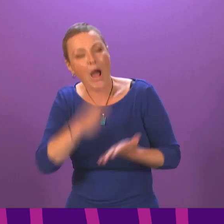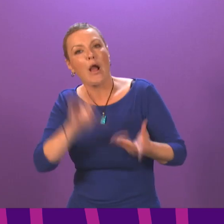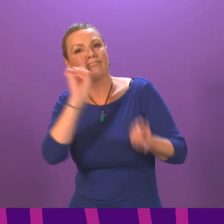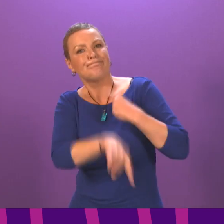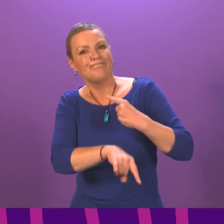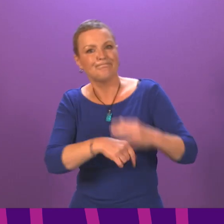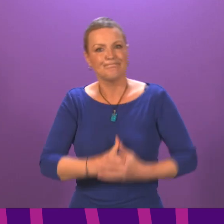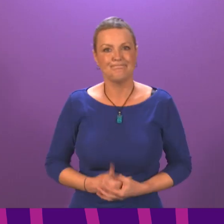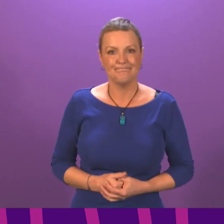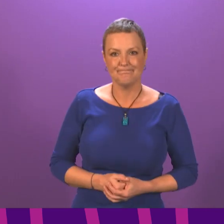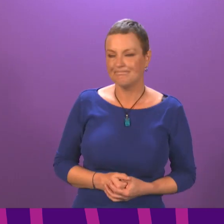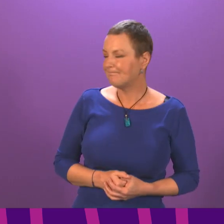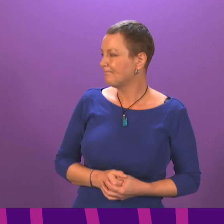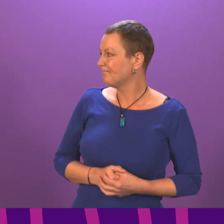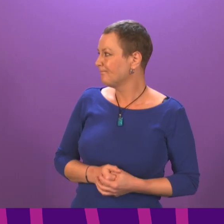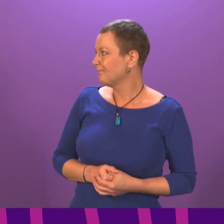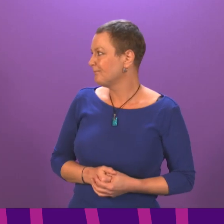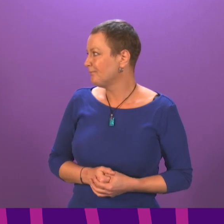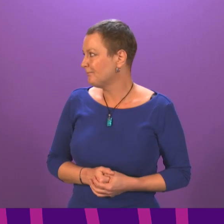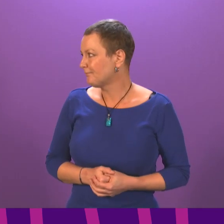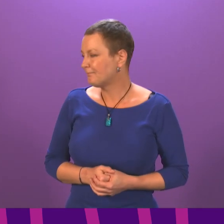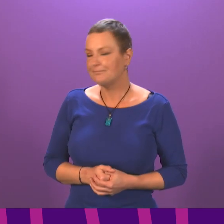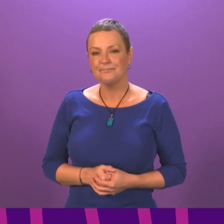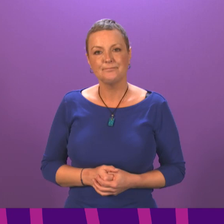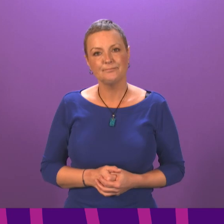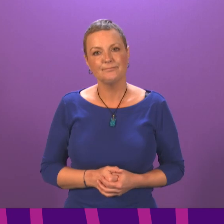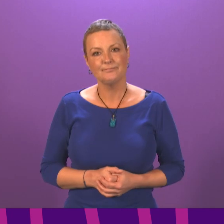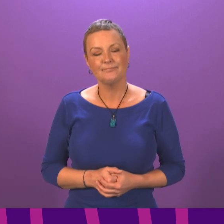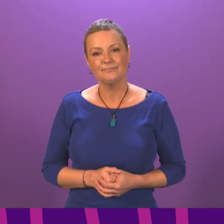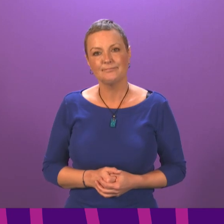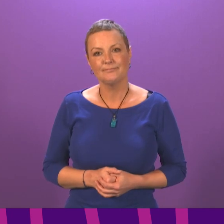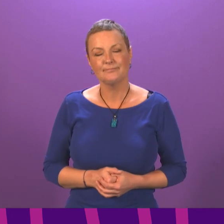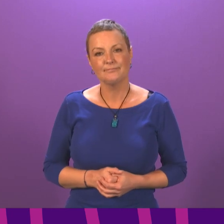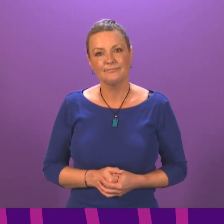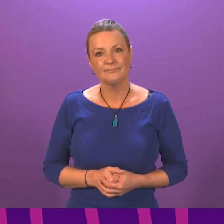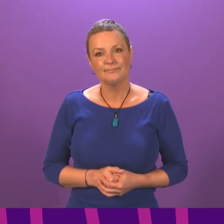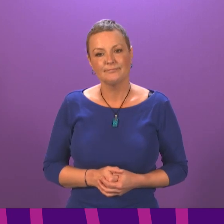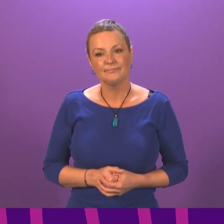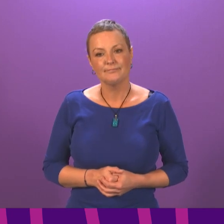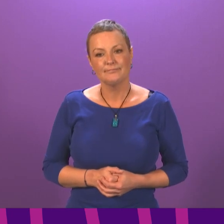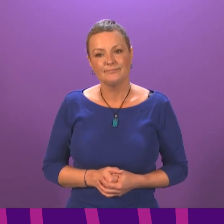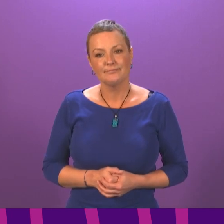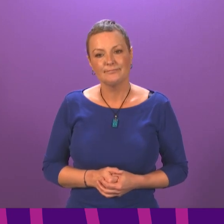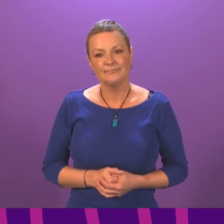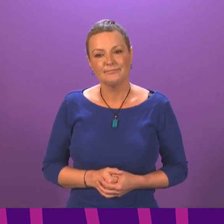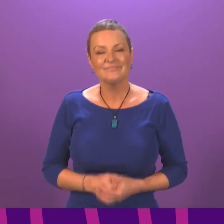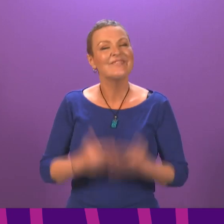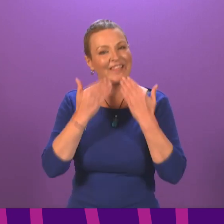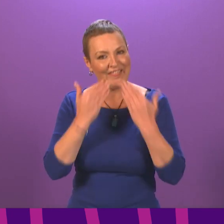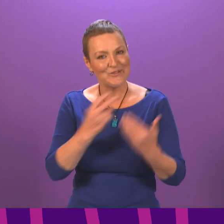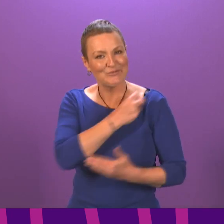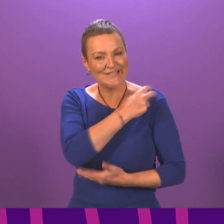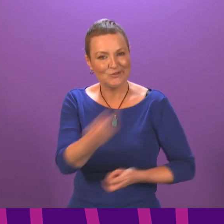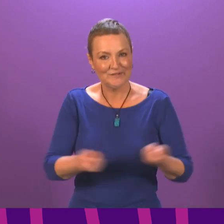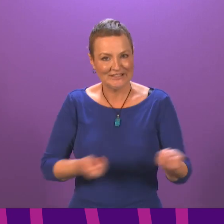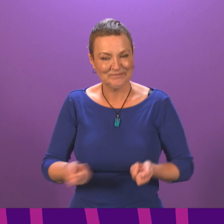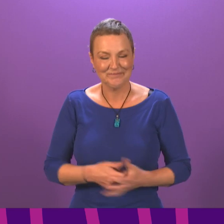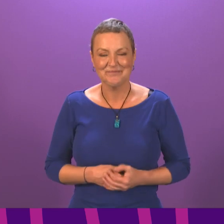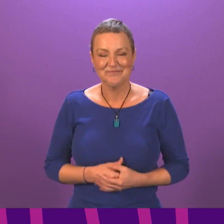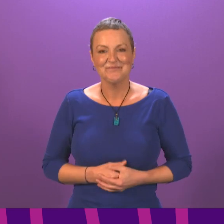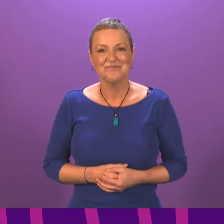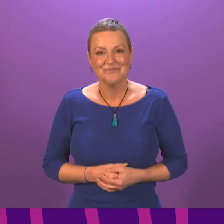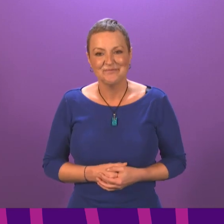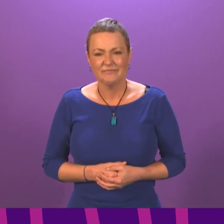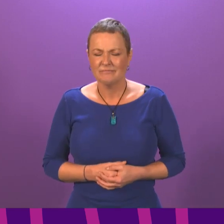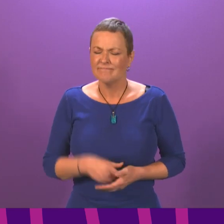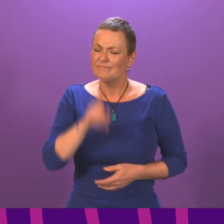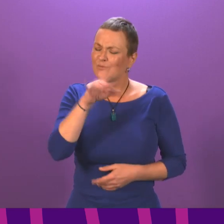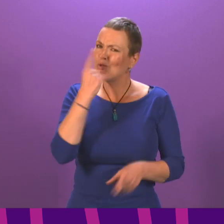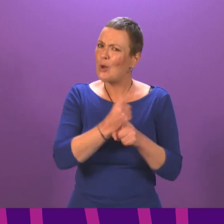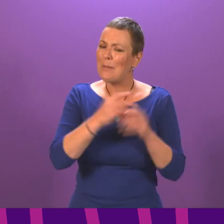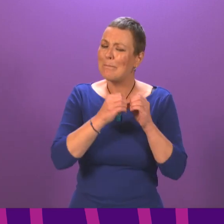Annabelle Ewing (Cowdenbeath) (SNP): On the important issue of BiFab, aside from